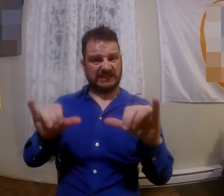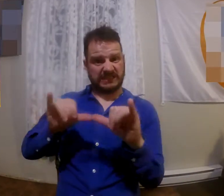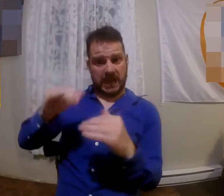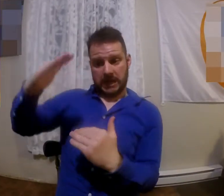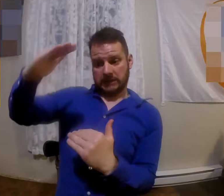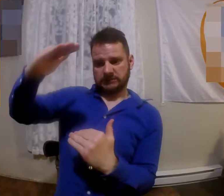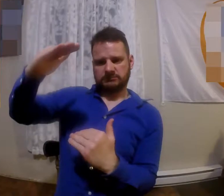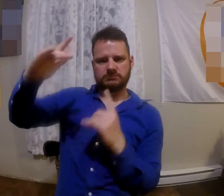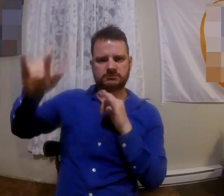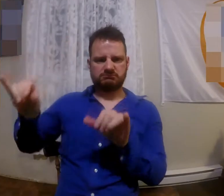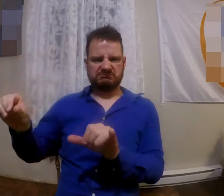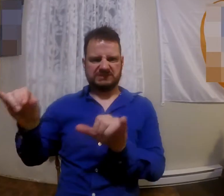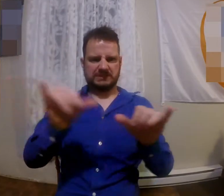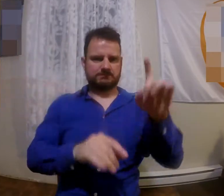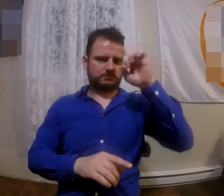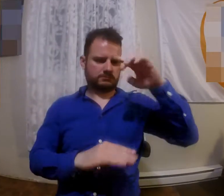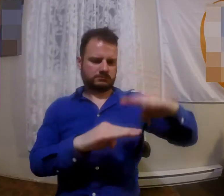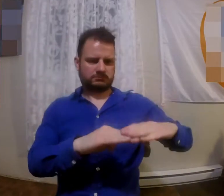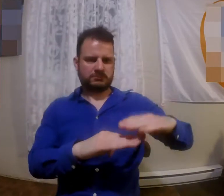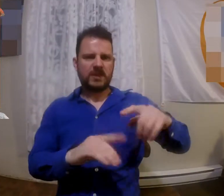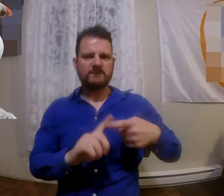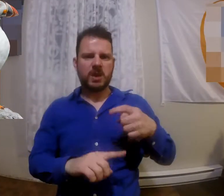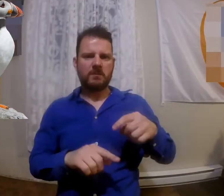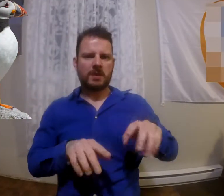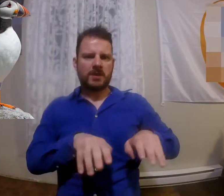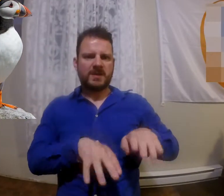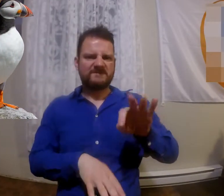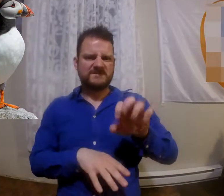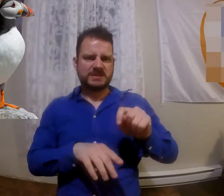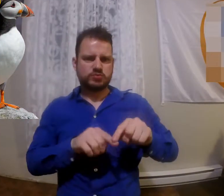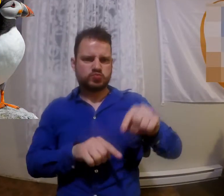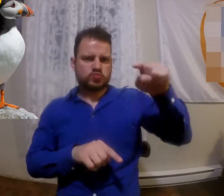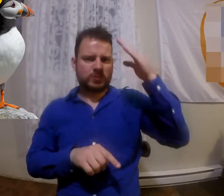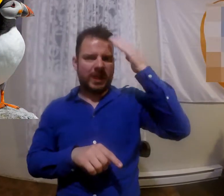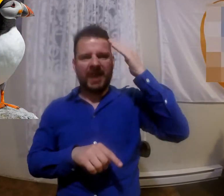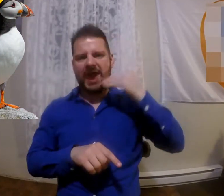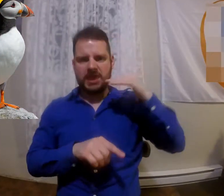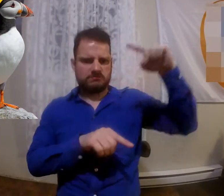It is the same height from its feet to its head.